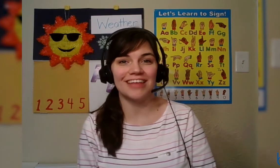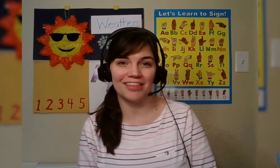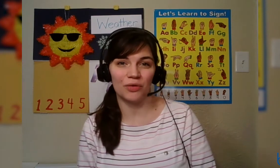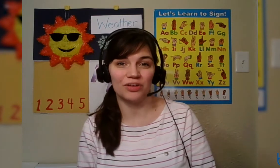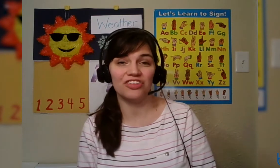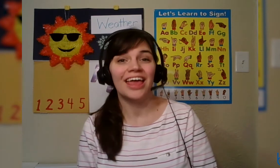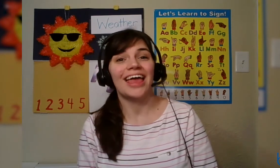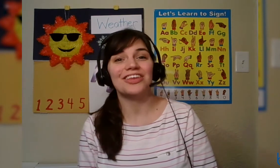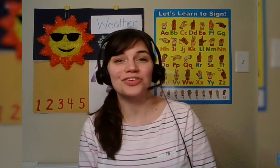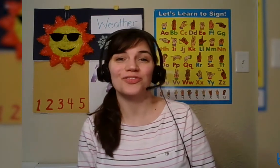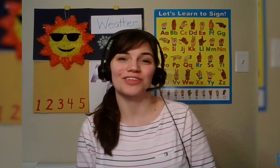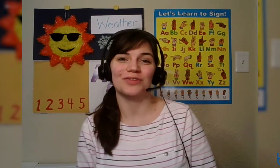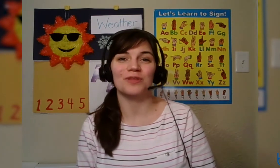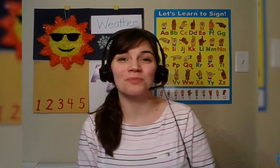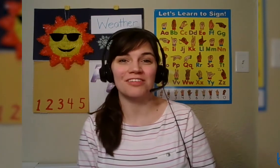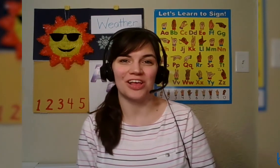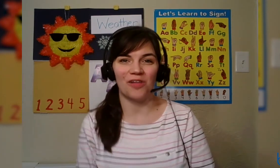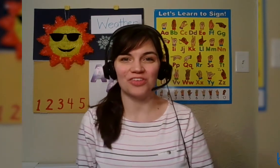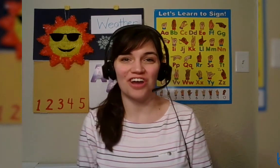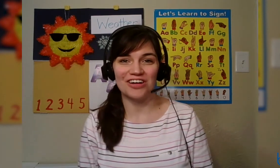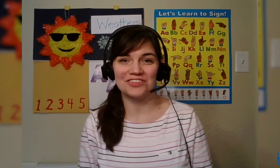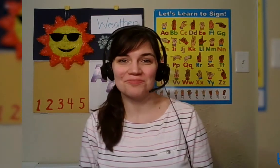sign language, and you fill in what's missing on the chart.